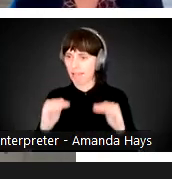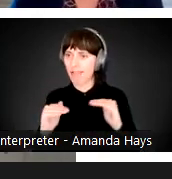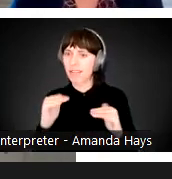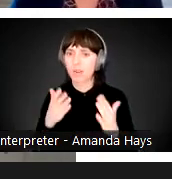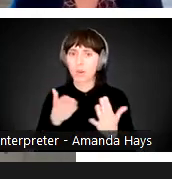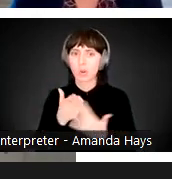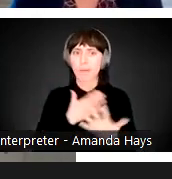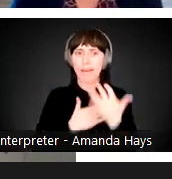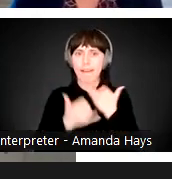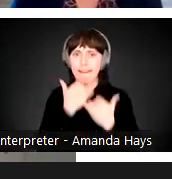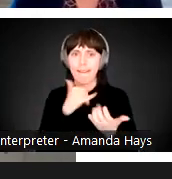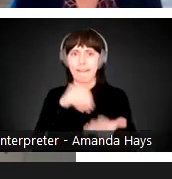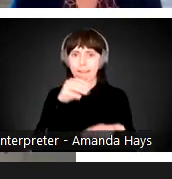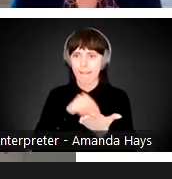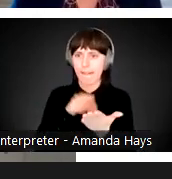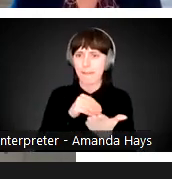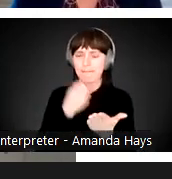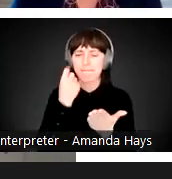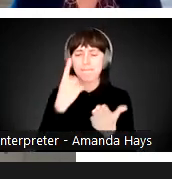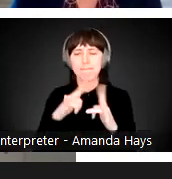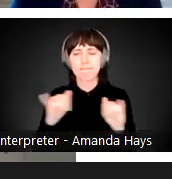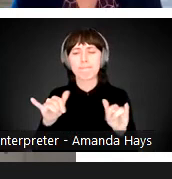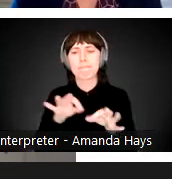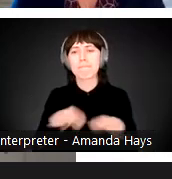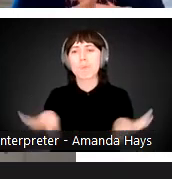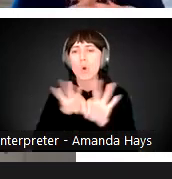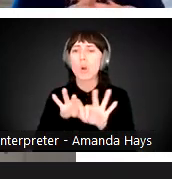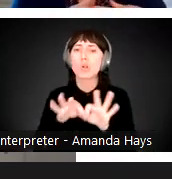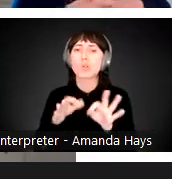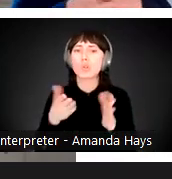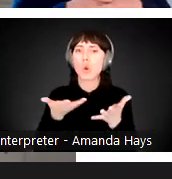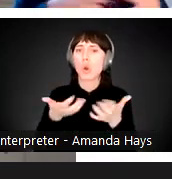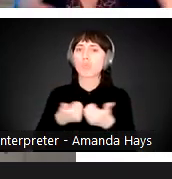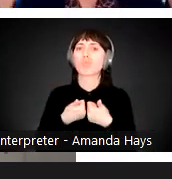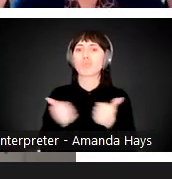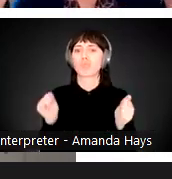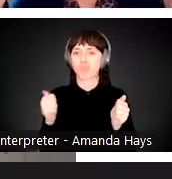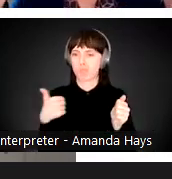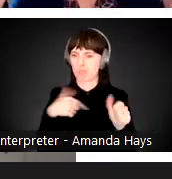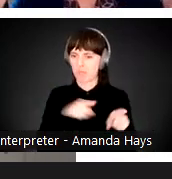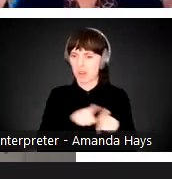it's important to come out of the closet. So, as a queer person, I also know that